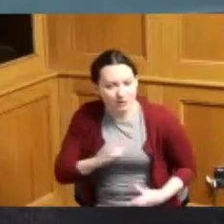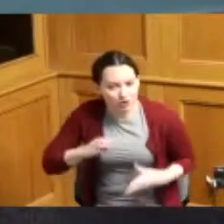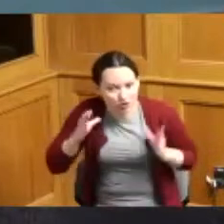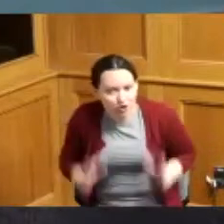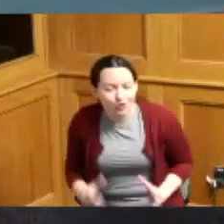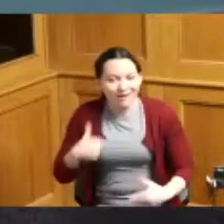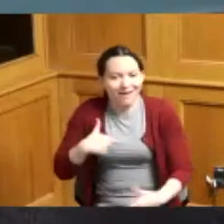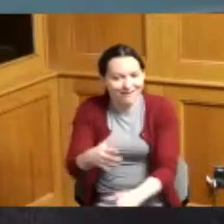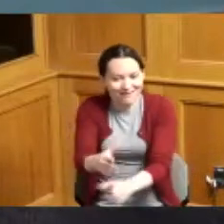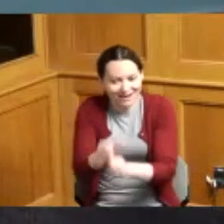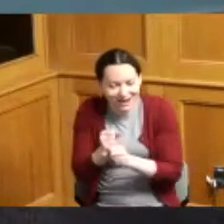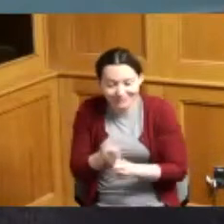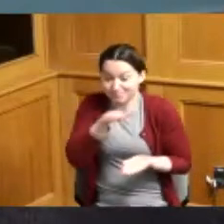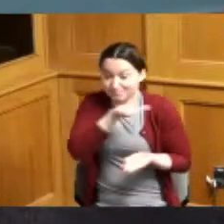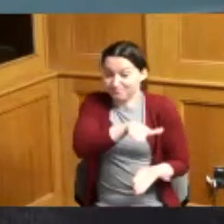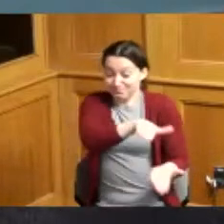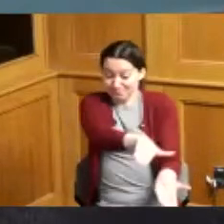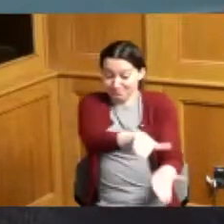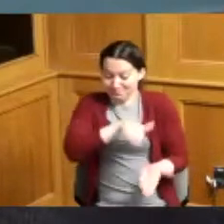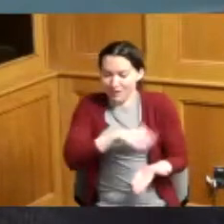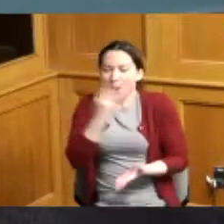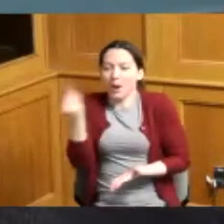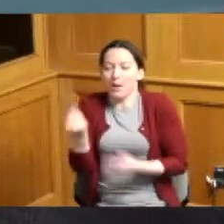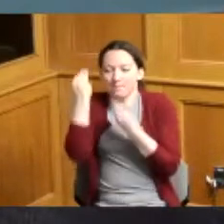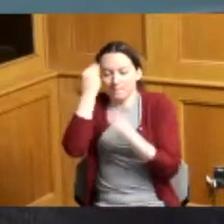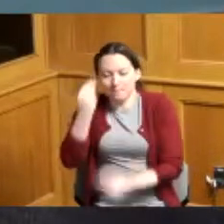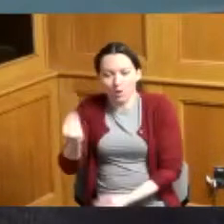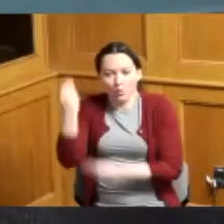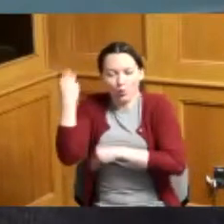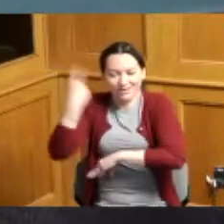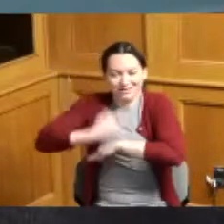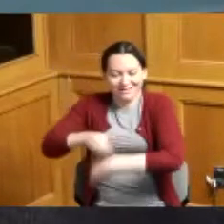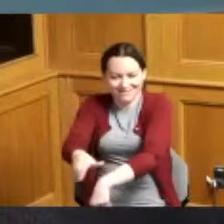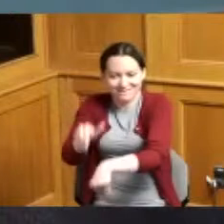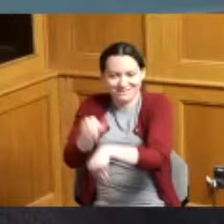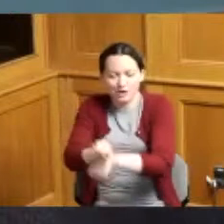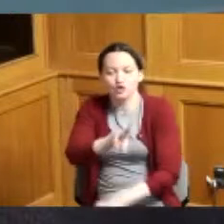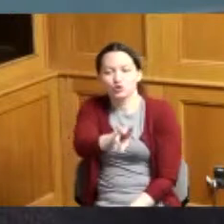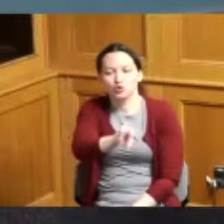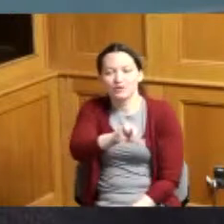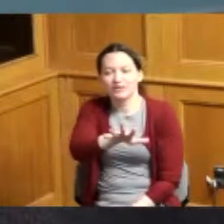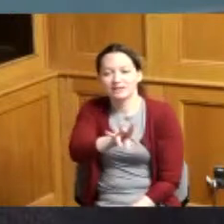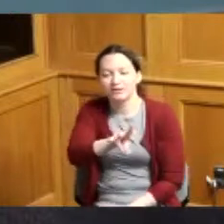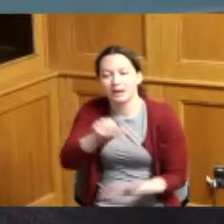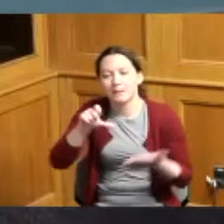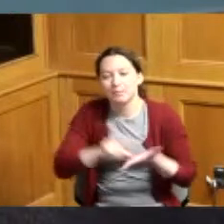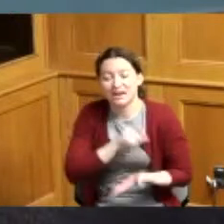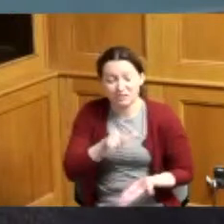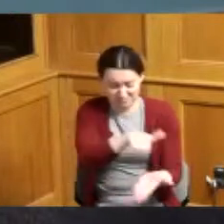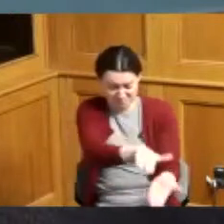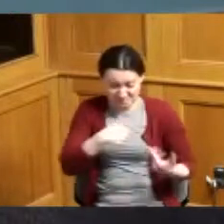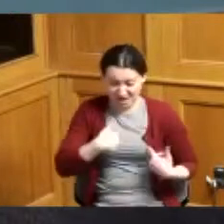received this memorial night 257 pages because if I had received this I would have stopped it from